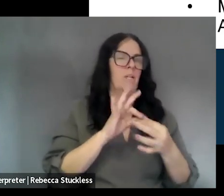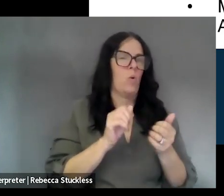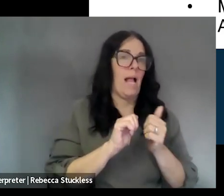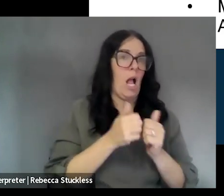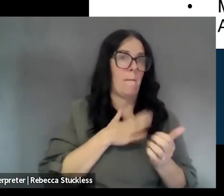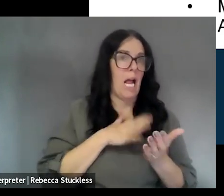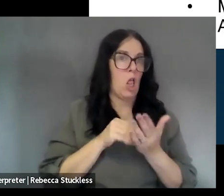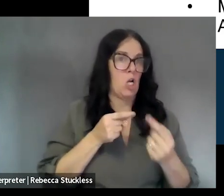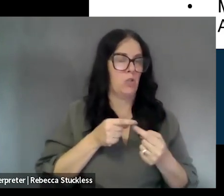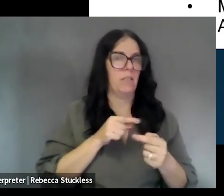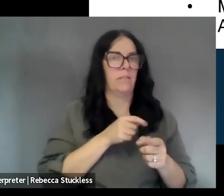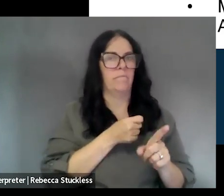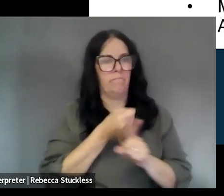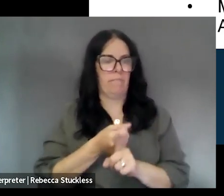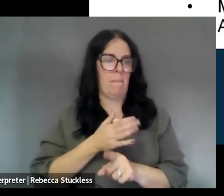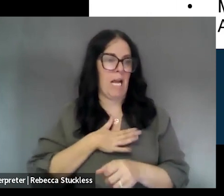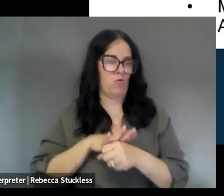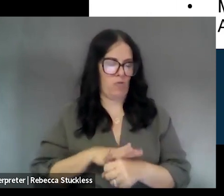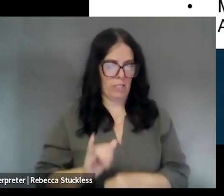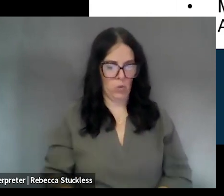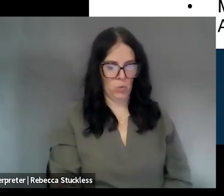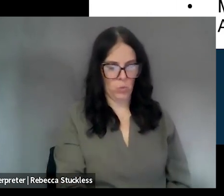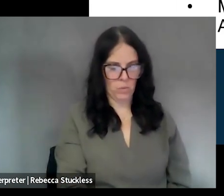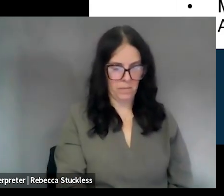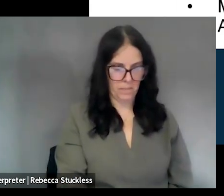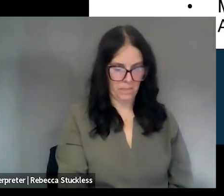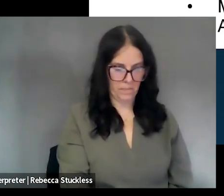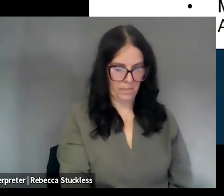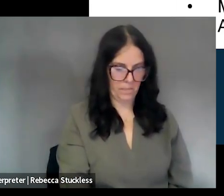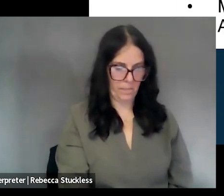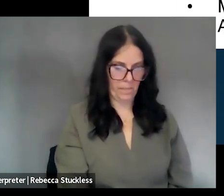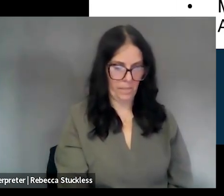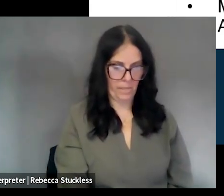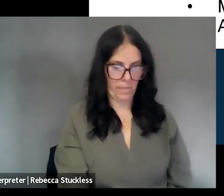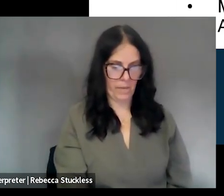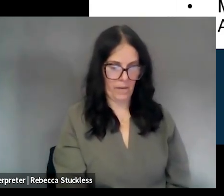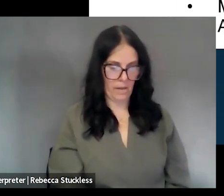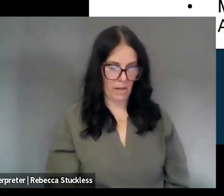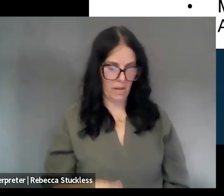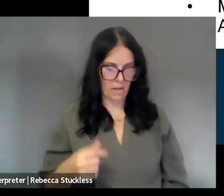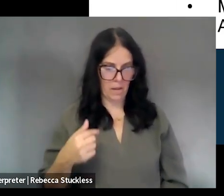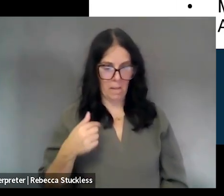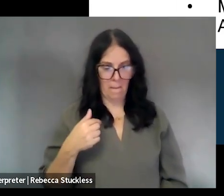stressful moments, but what I recall is that during SAT and college application season, right,